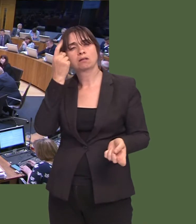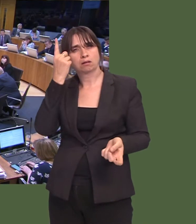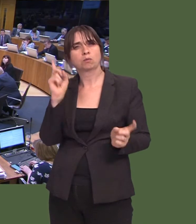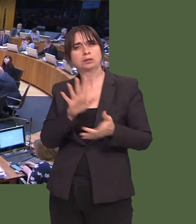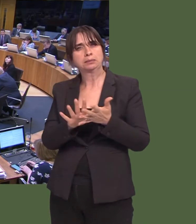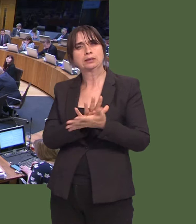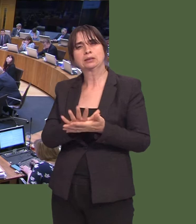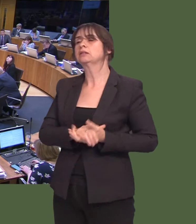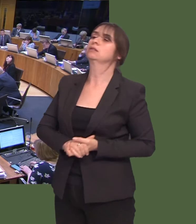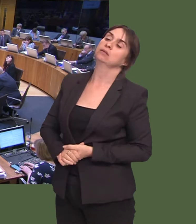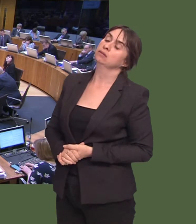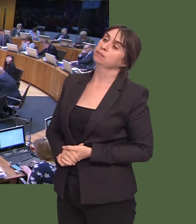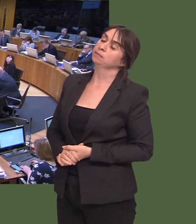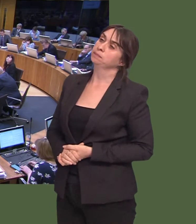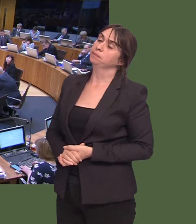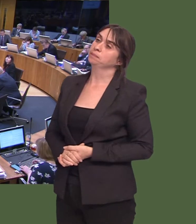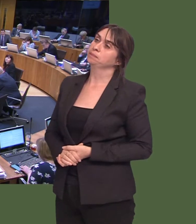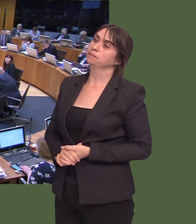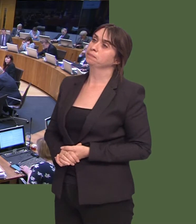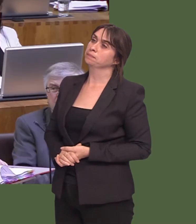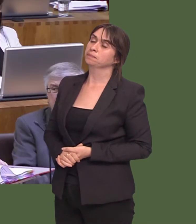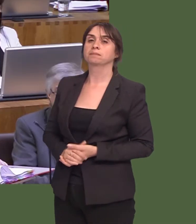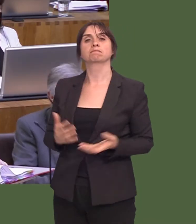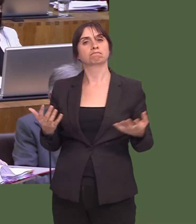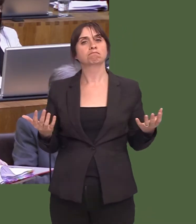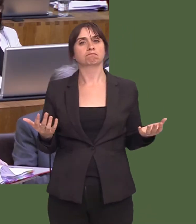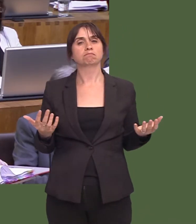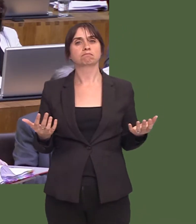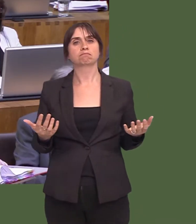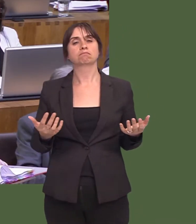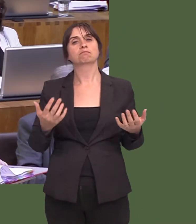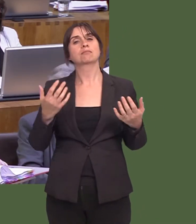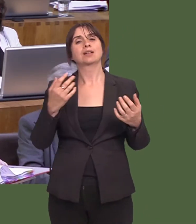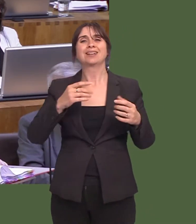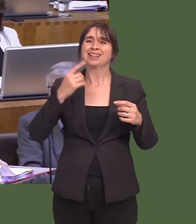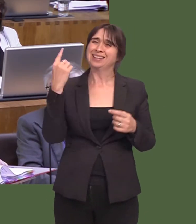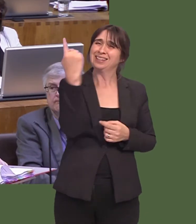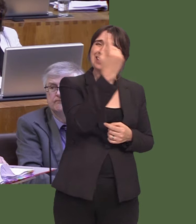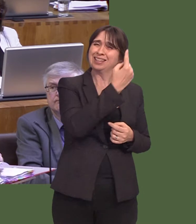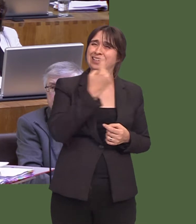Carwyn Jones: There is a counsellor in every secondary school in order to assist, of course,